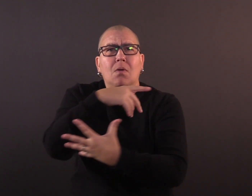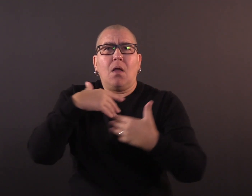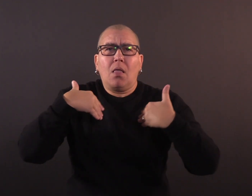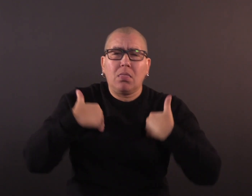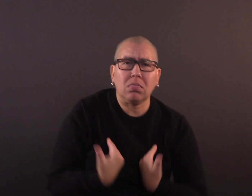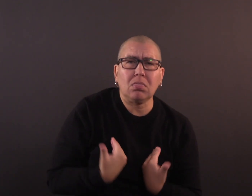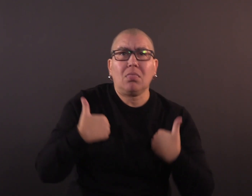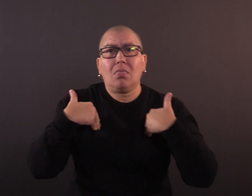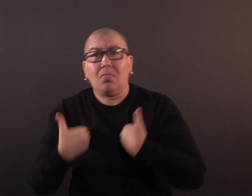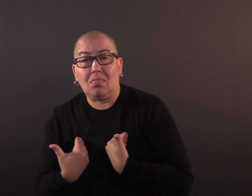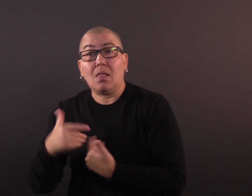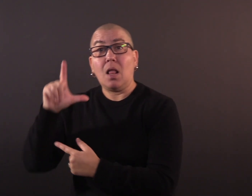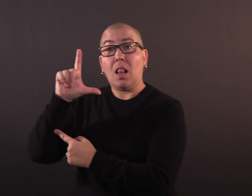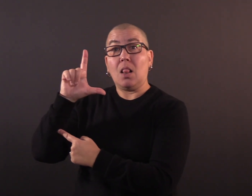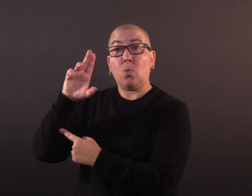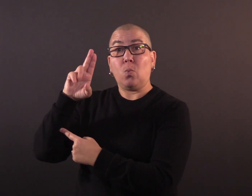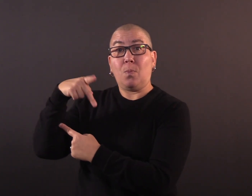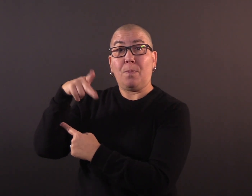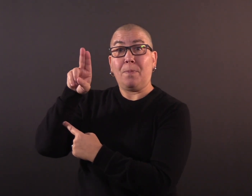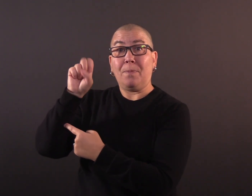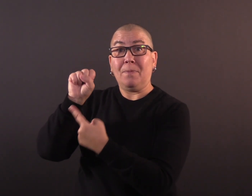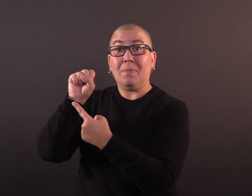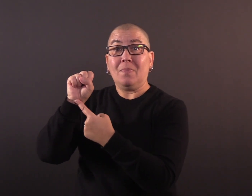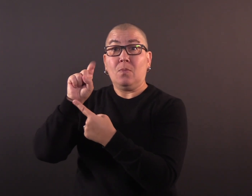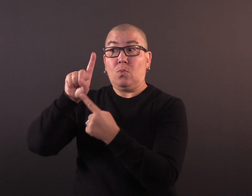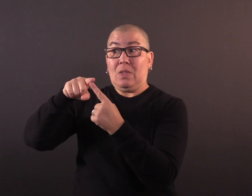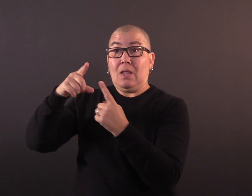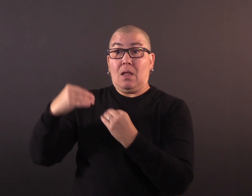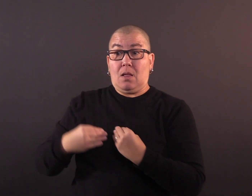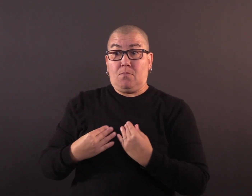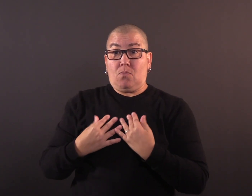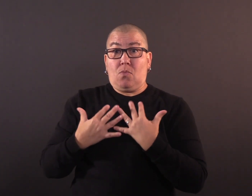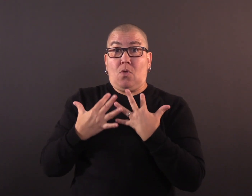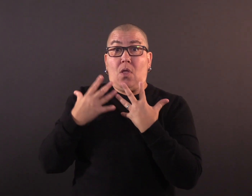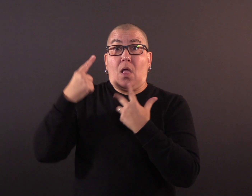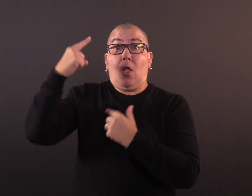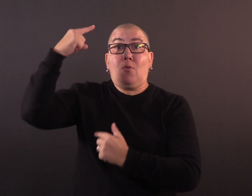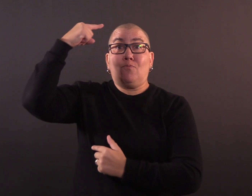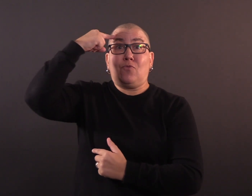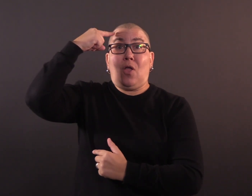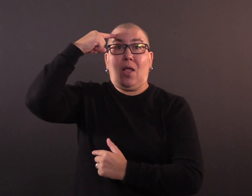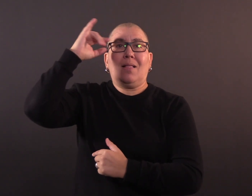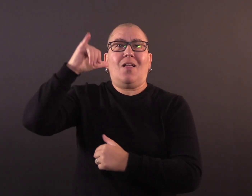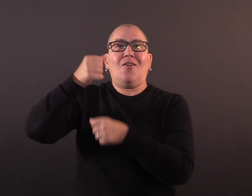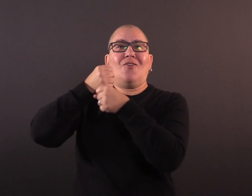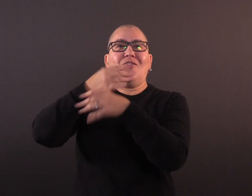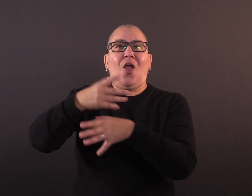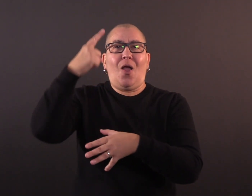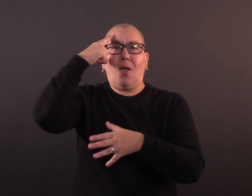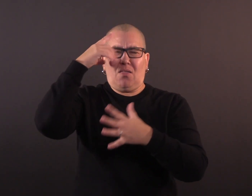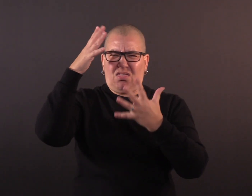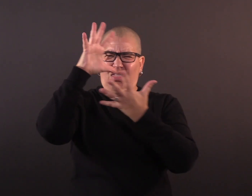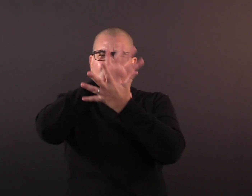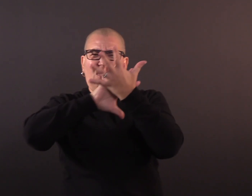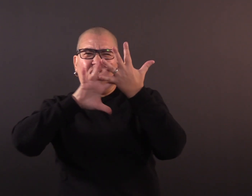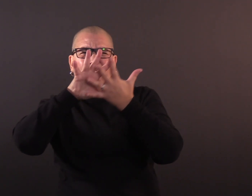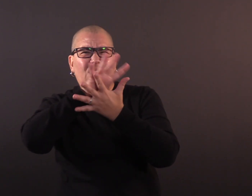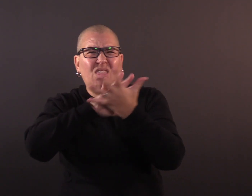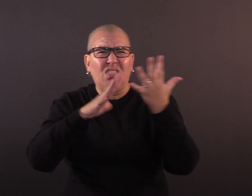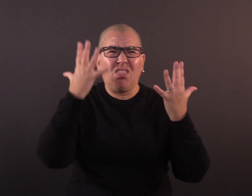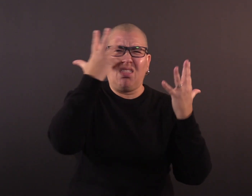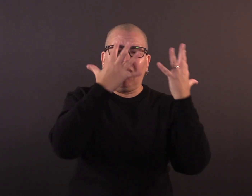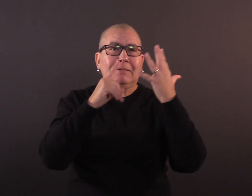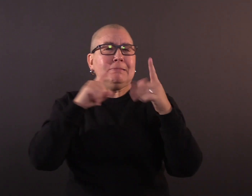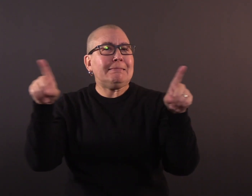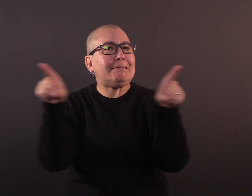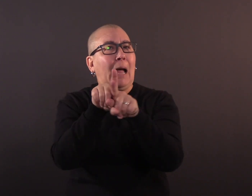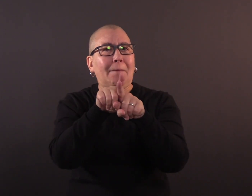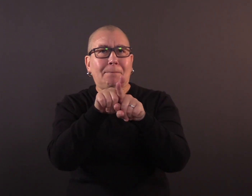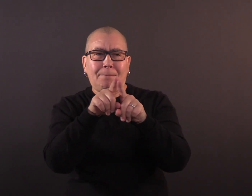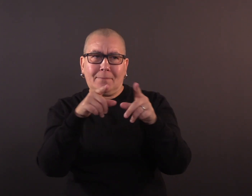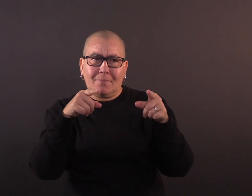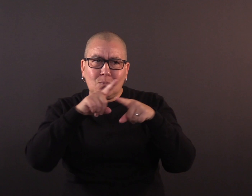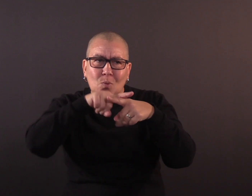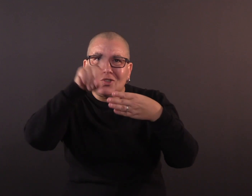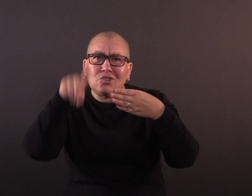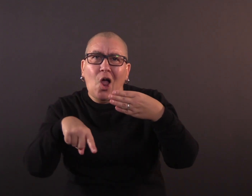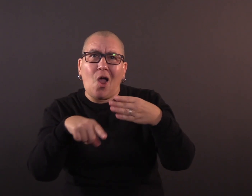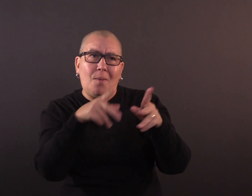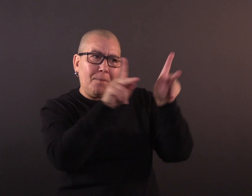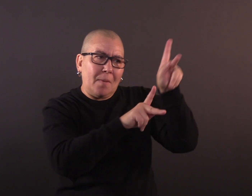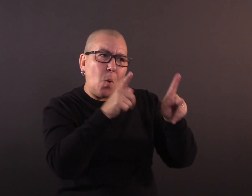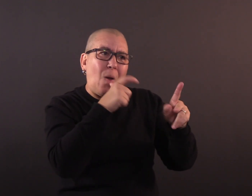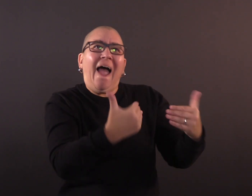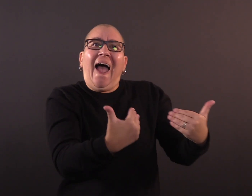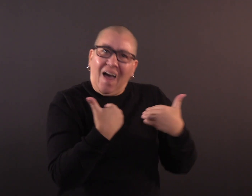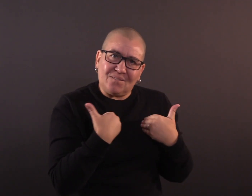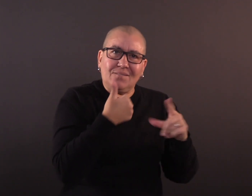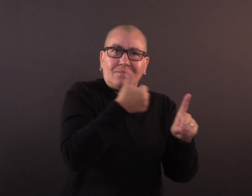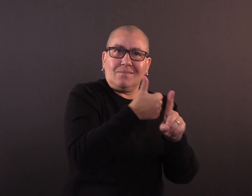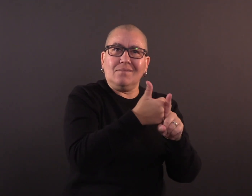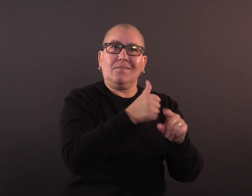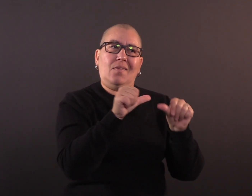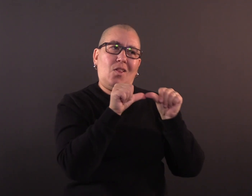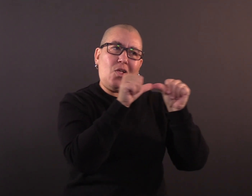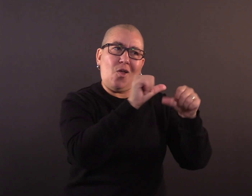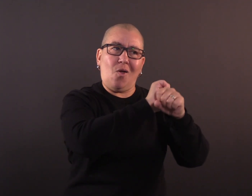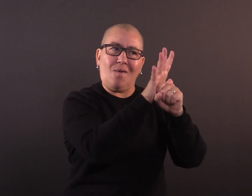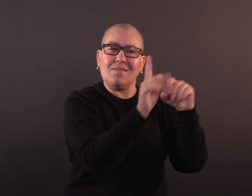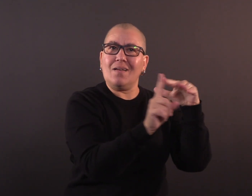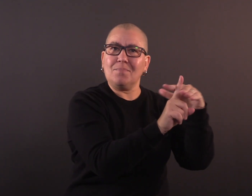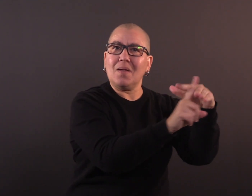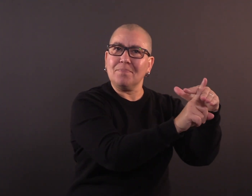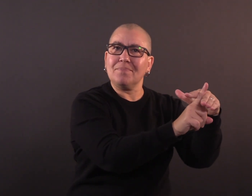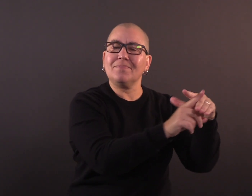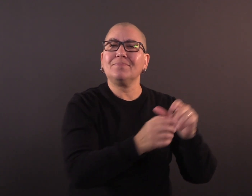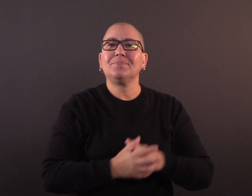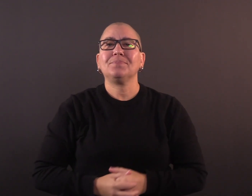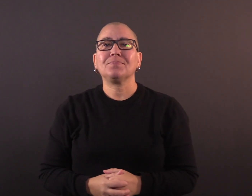When Lupus reaches the brain, it can also cause the sort of brain fog often seen in long COVID.